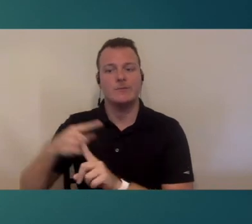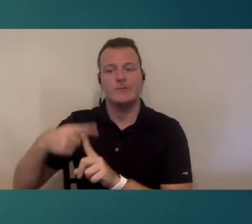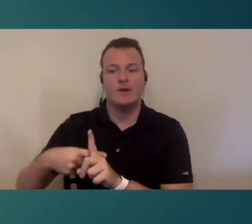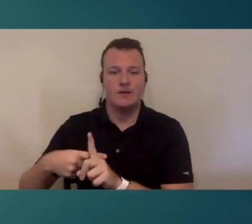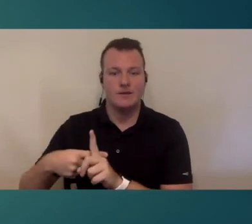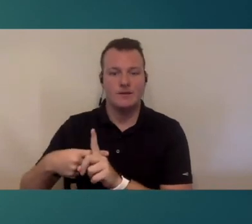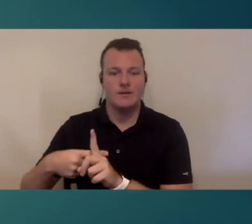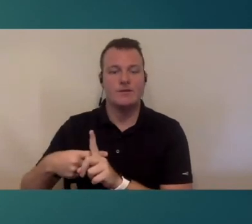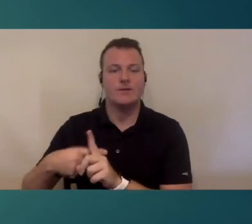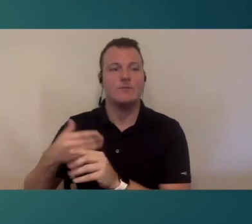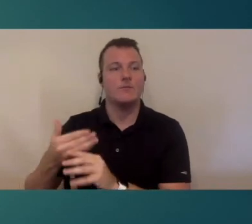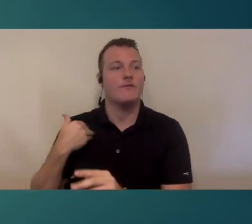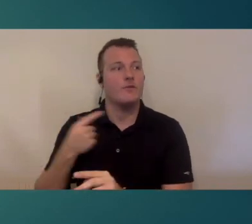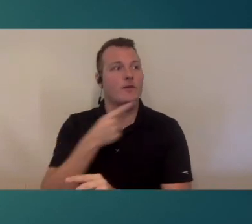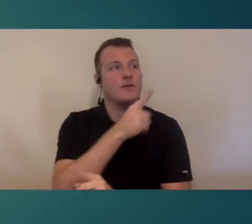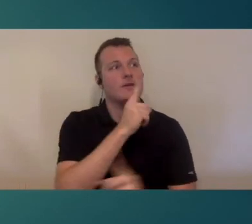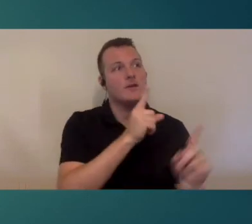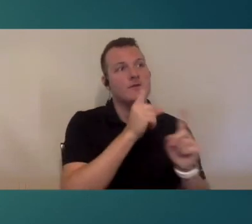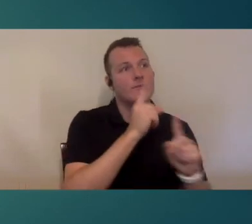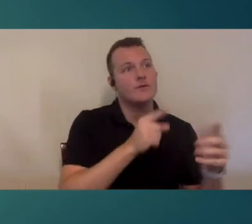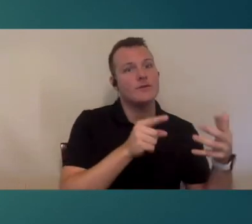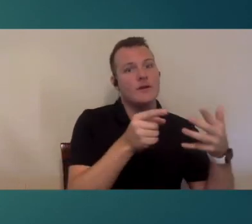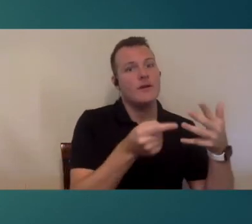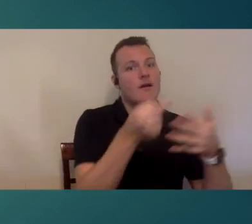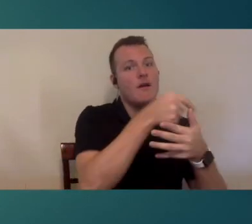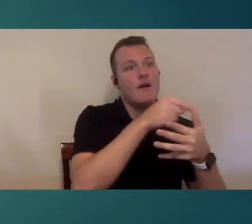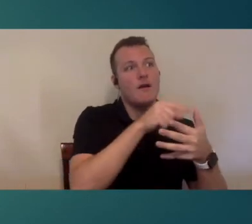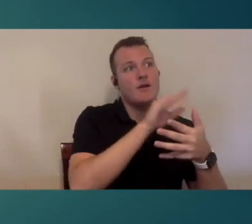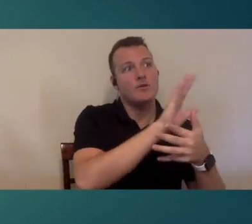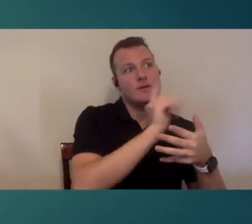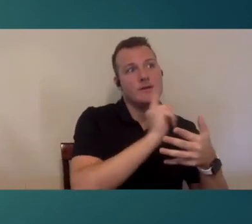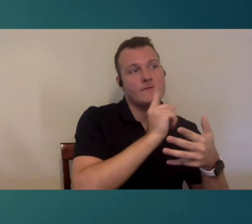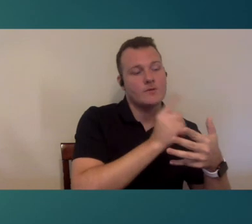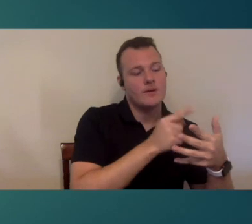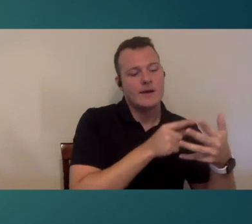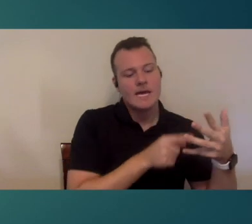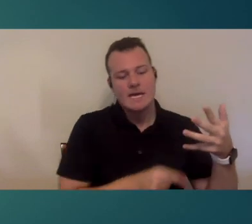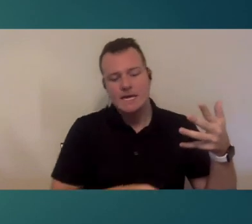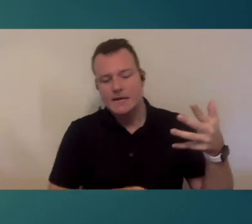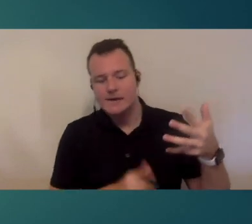a month before your top positions interview, you know, one thing I would say